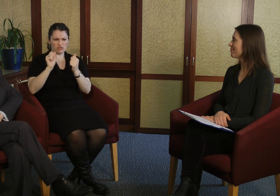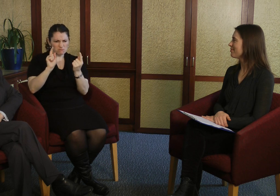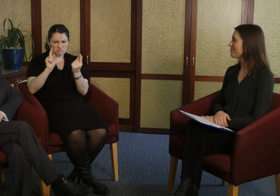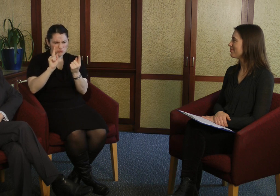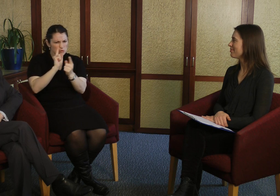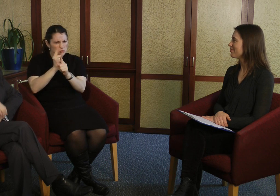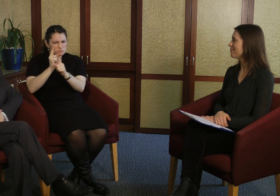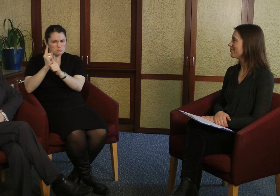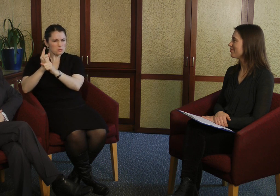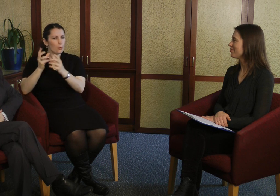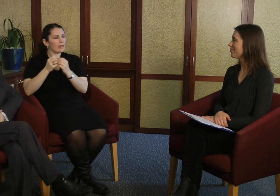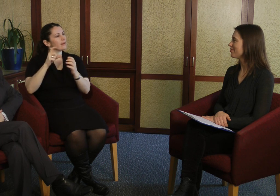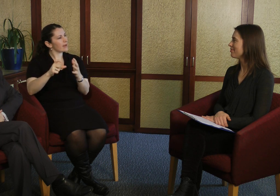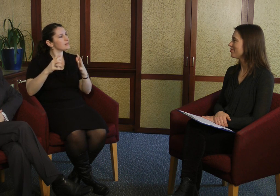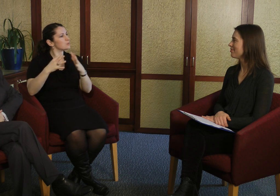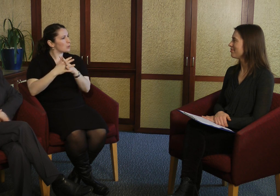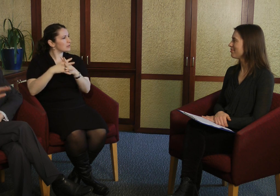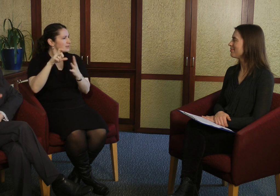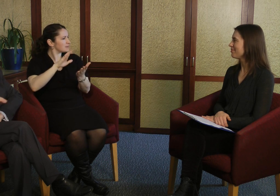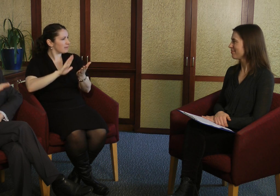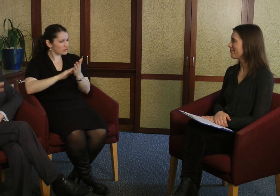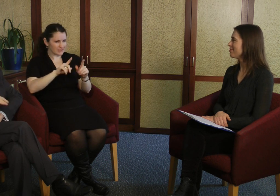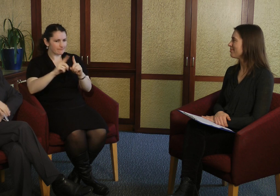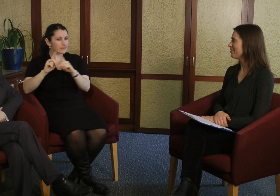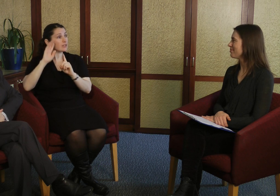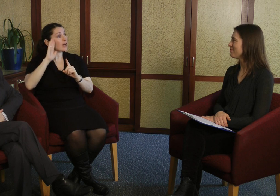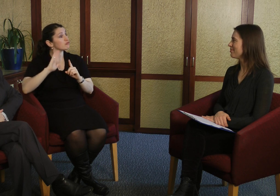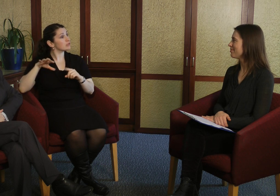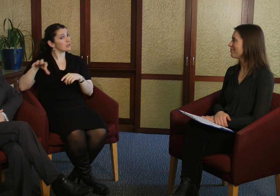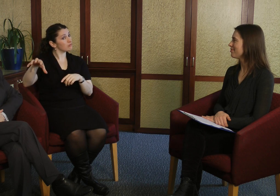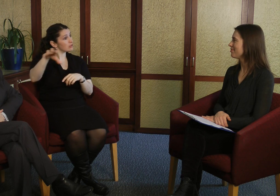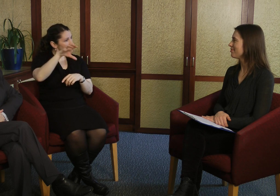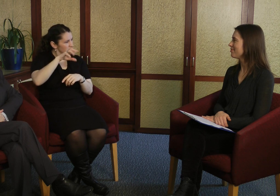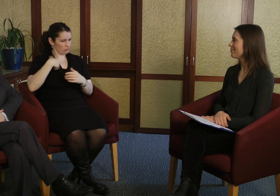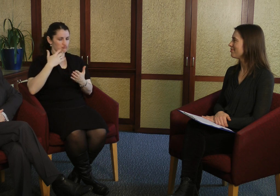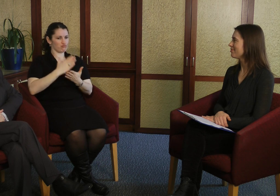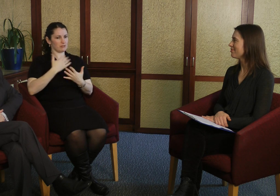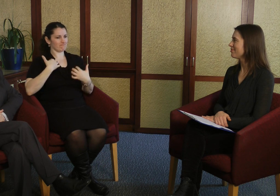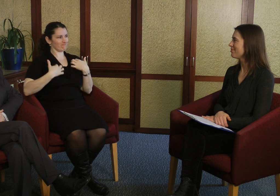in our regional areas so I'm really keen to get out and understand what we do. I also